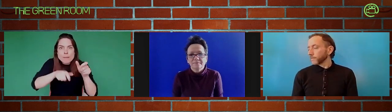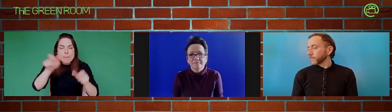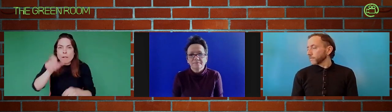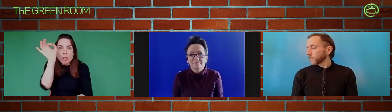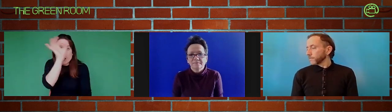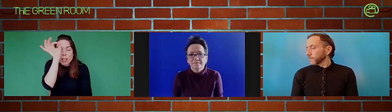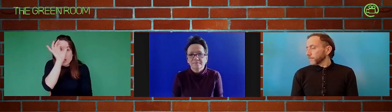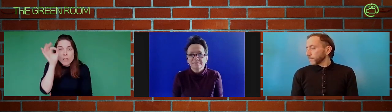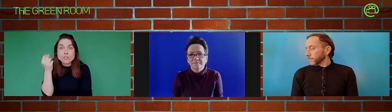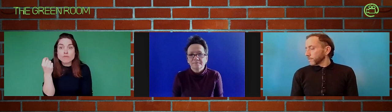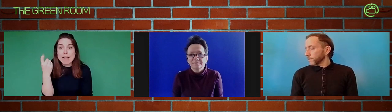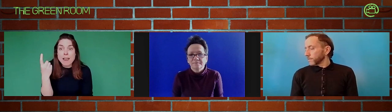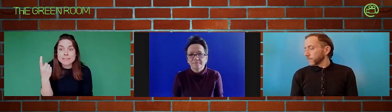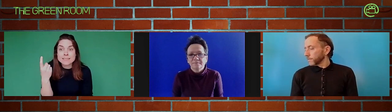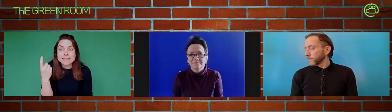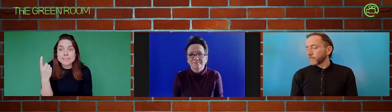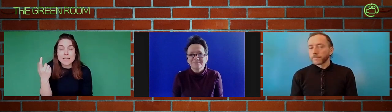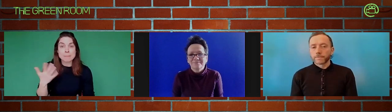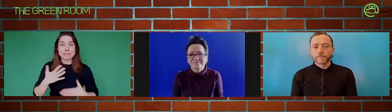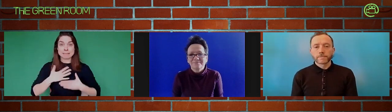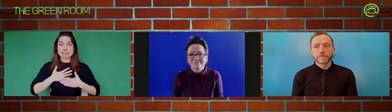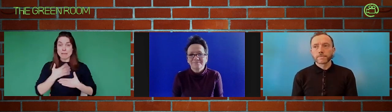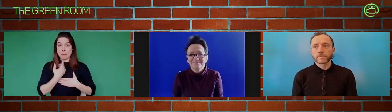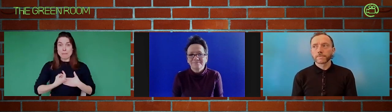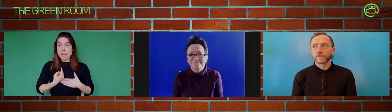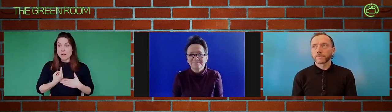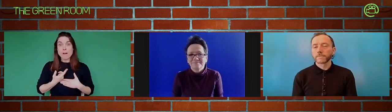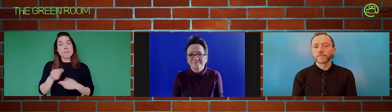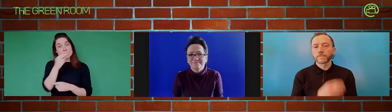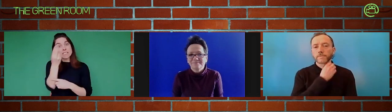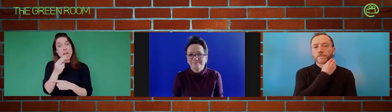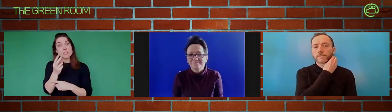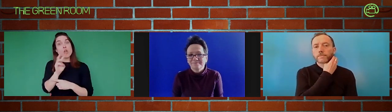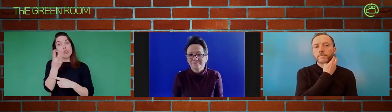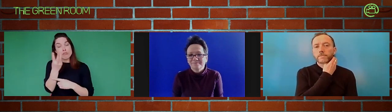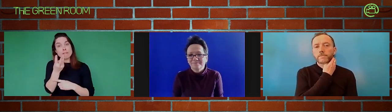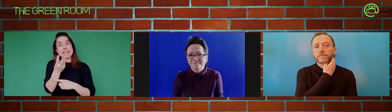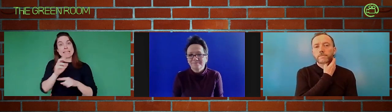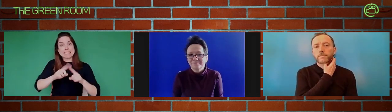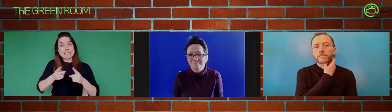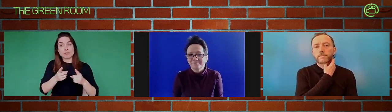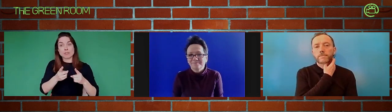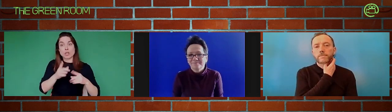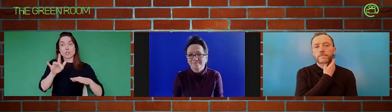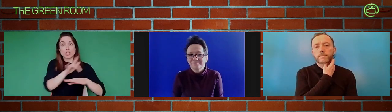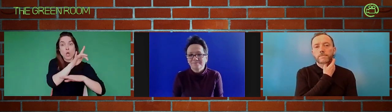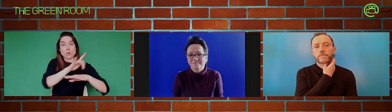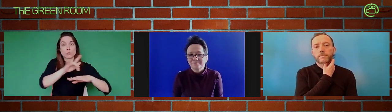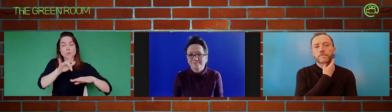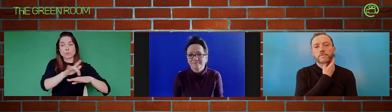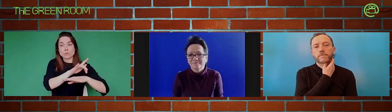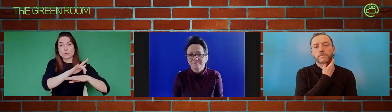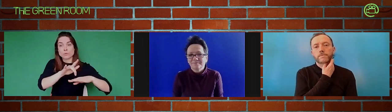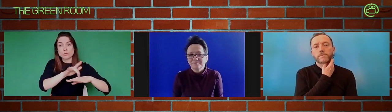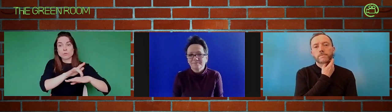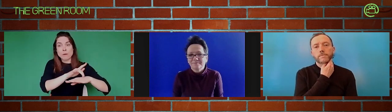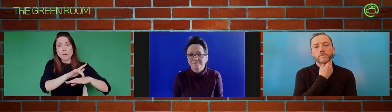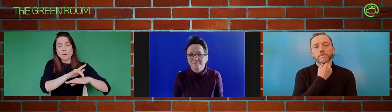three shows and then went I haven't designed it because another company came up to me and said would you design our show, which was the